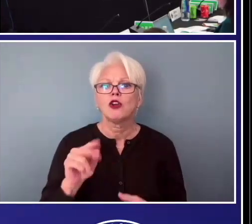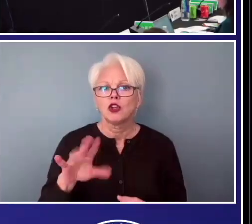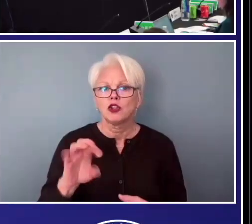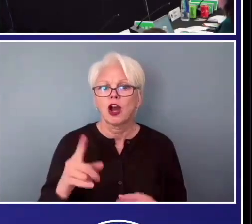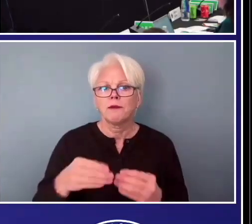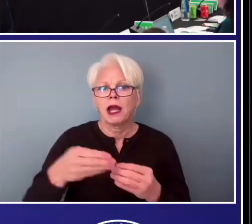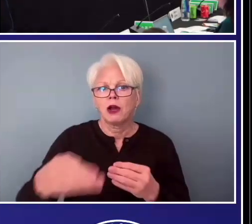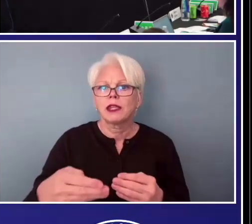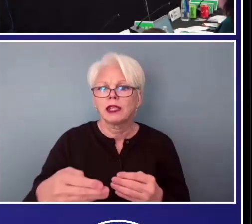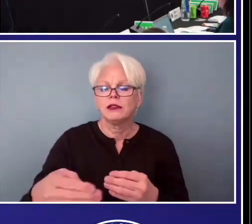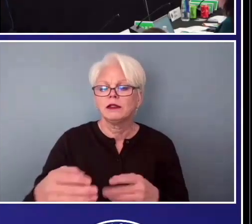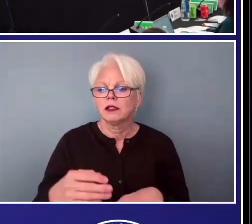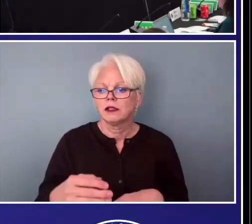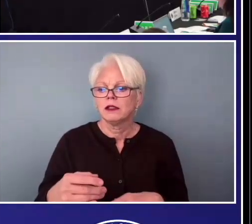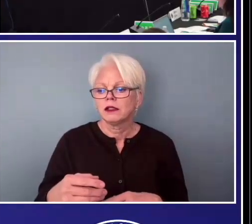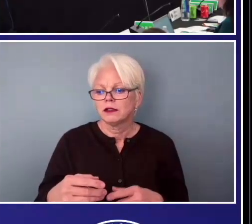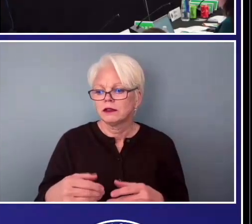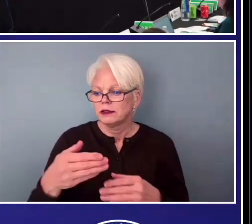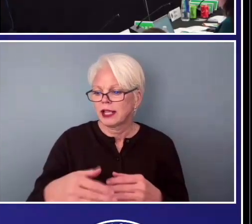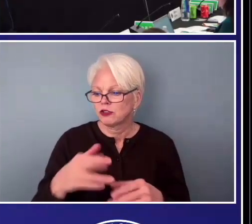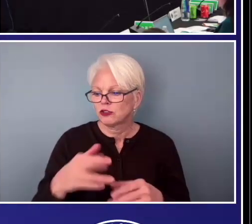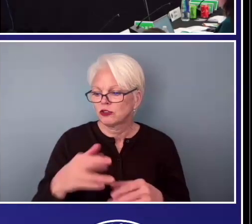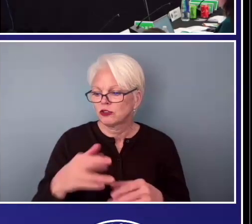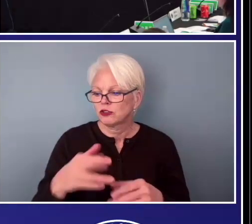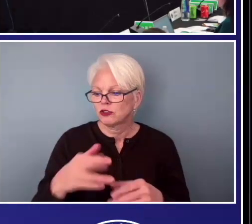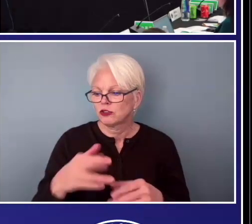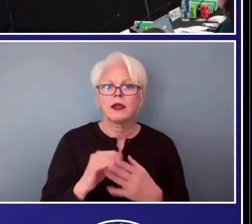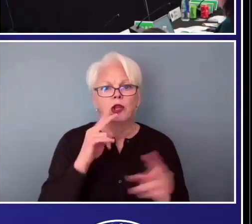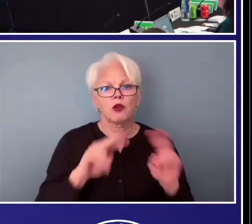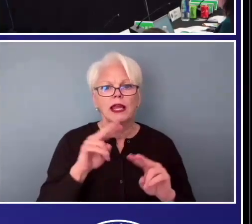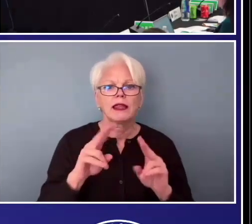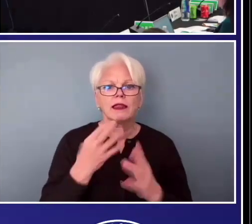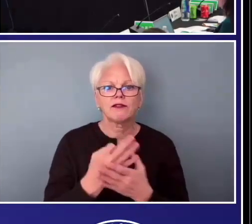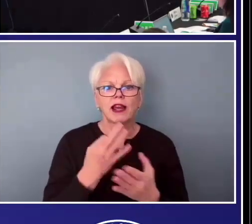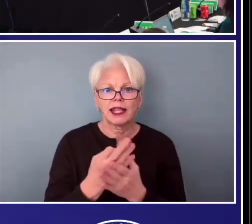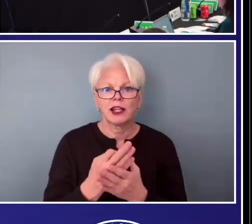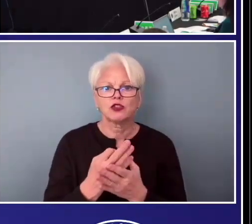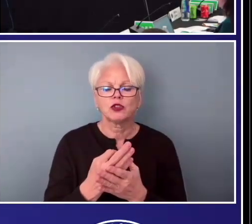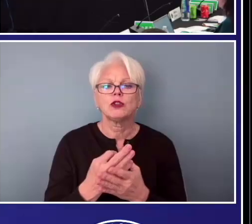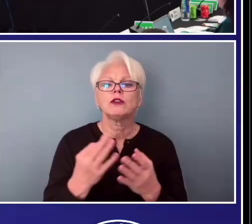rulemaking, we are looking at the Financial Value Transparency and gainful employment rule. And obviously, the Financial Value